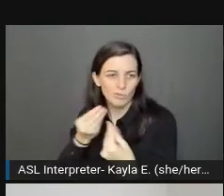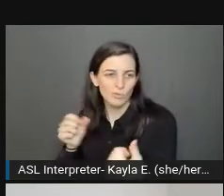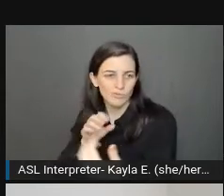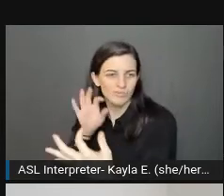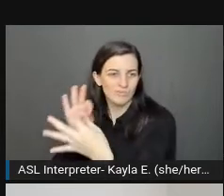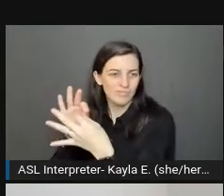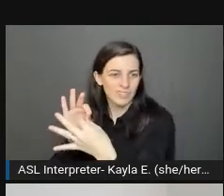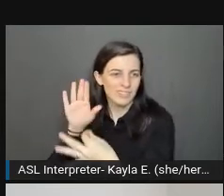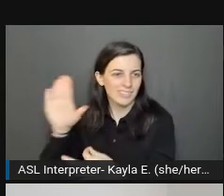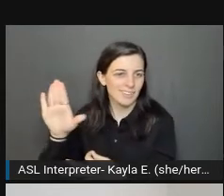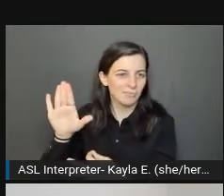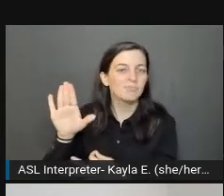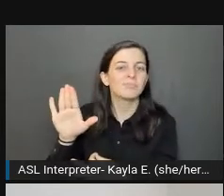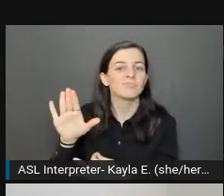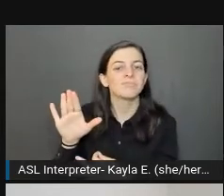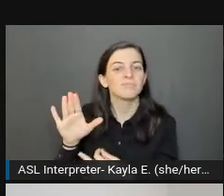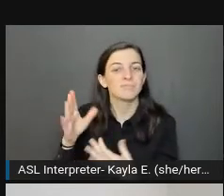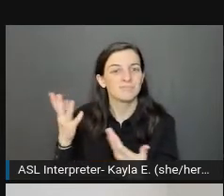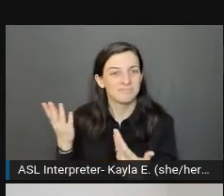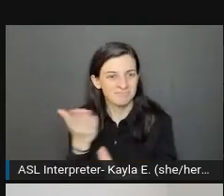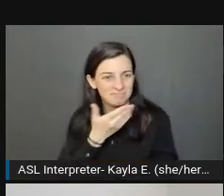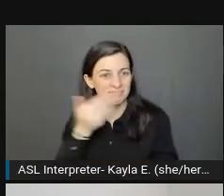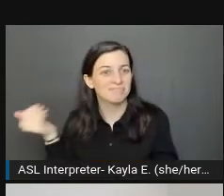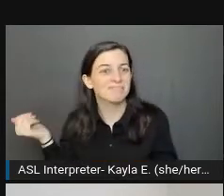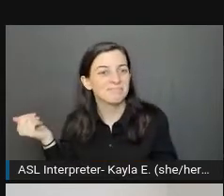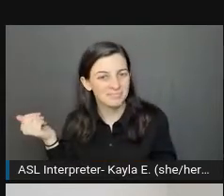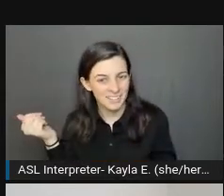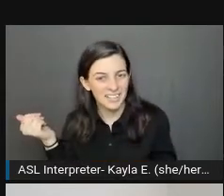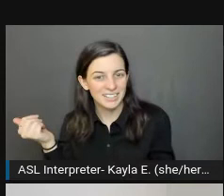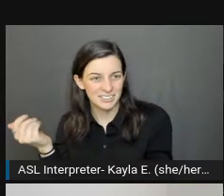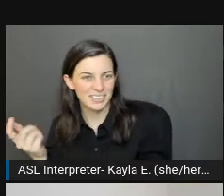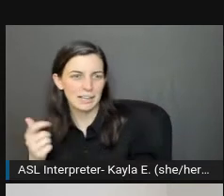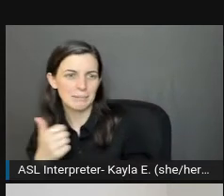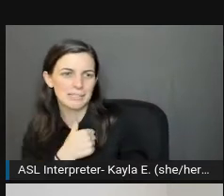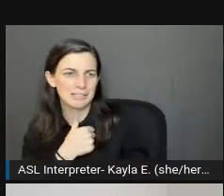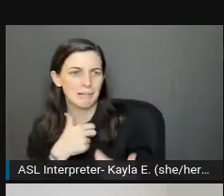Therefore, in this image-- My slides keep jumping, I apologize.